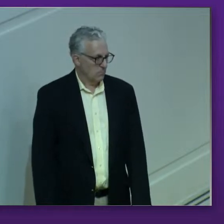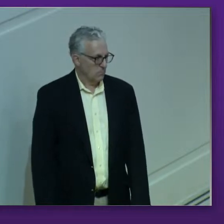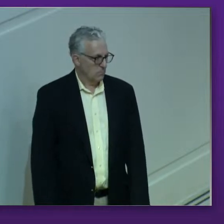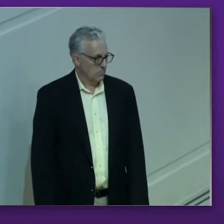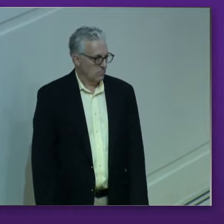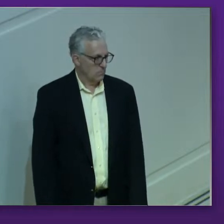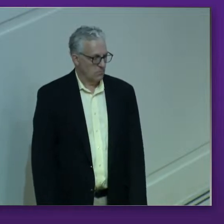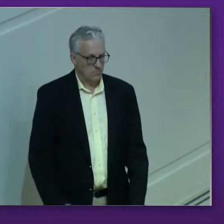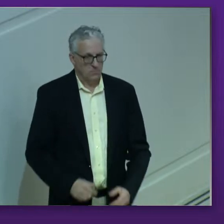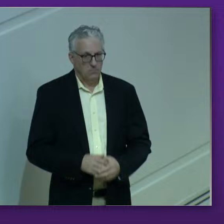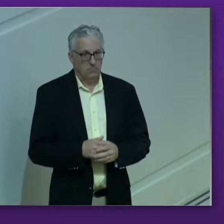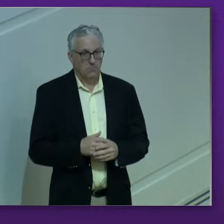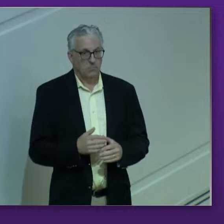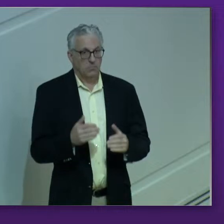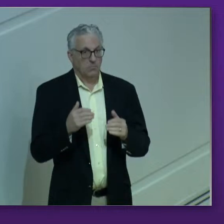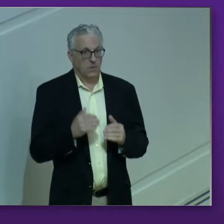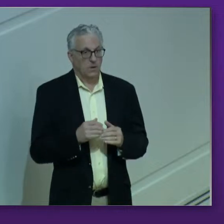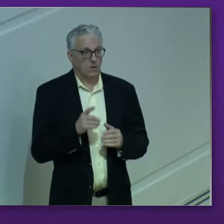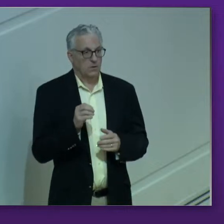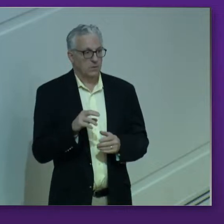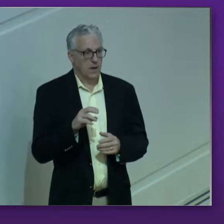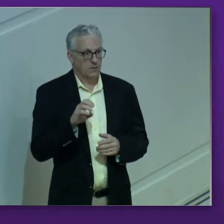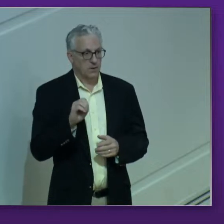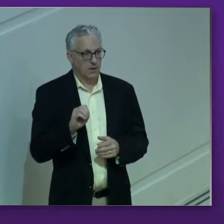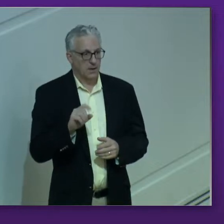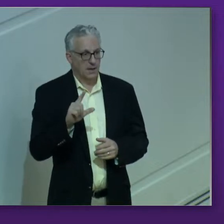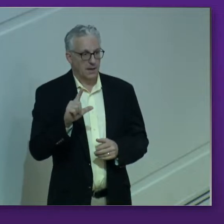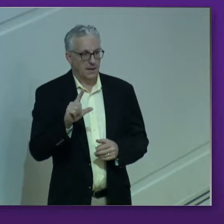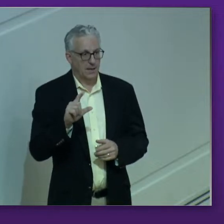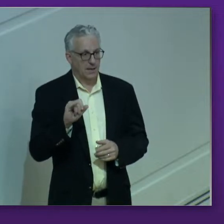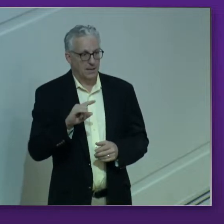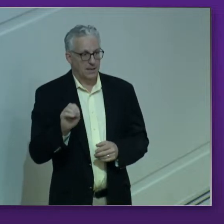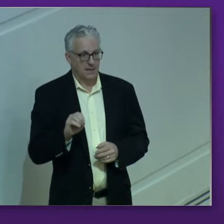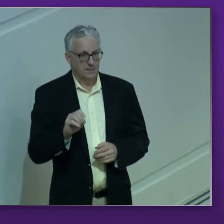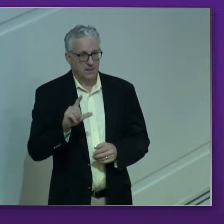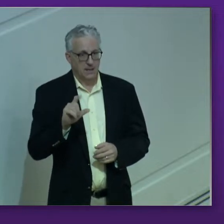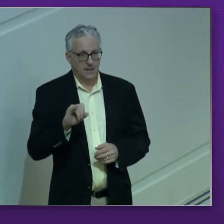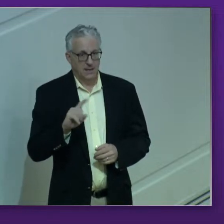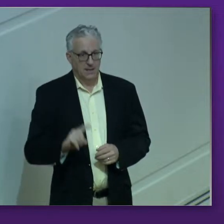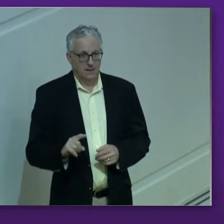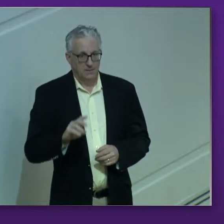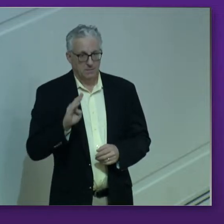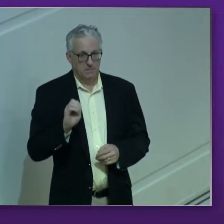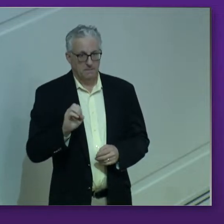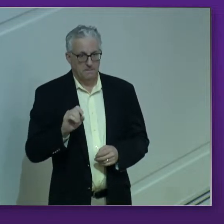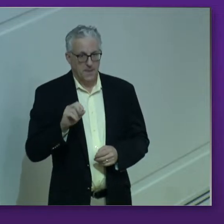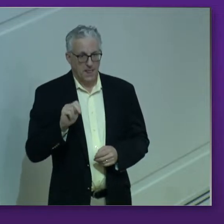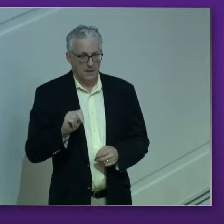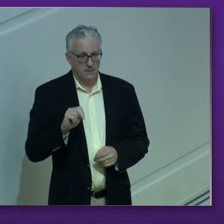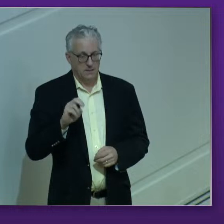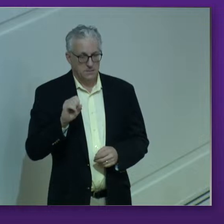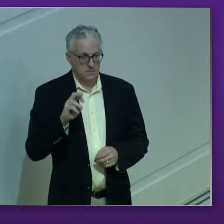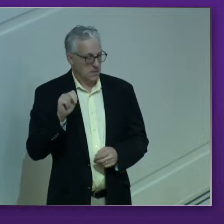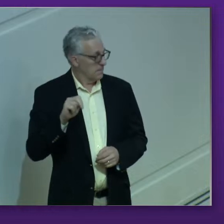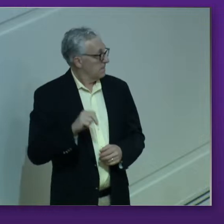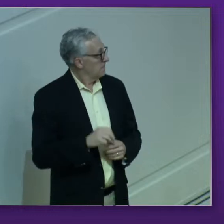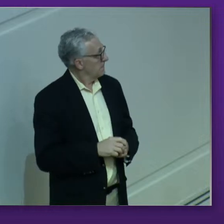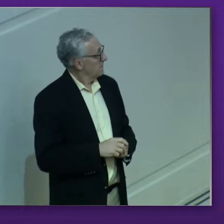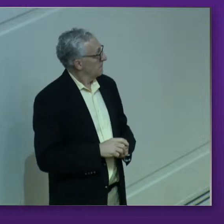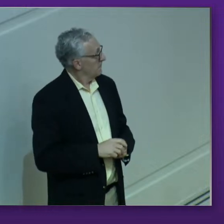DESCRIPTORS SUCH AS EMPATHETIC, AND COMPASSIONATE. CONGRATULATIONS PROFESSOR. [LISTING NAMES] . NOW I ASK DR.